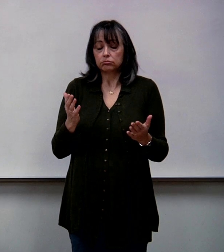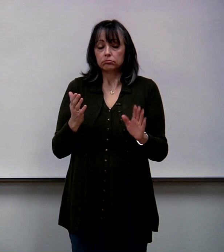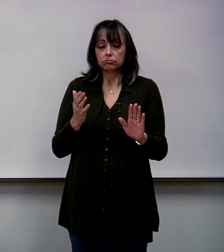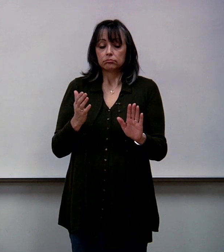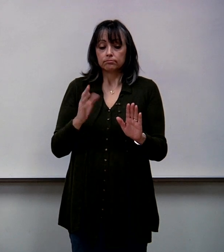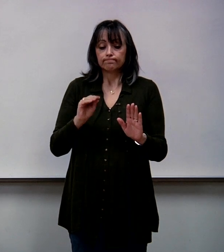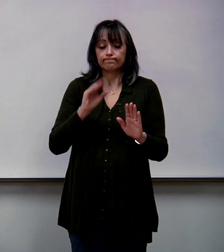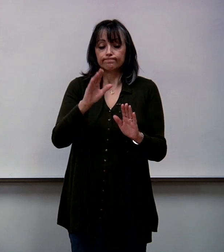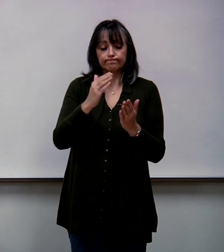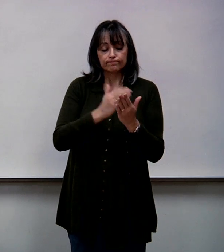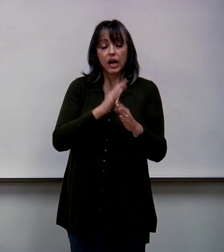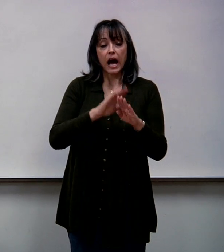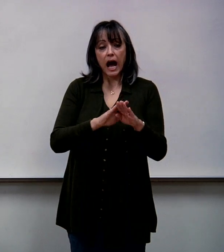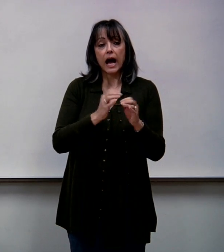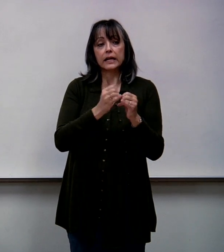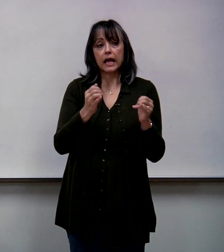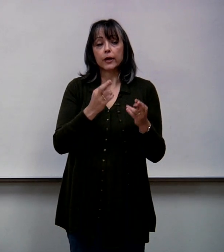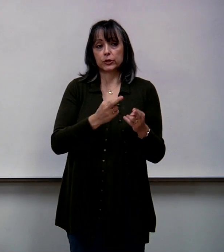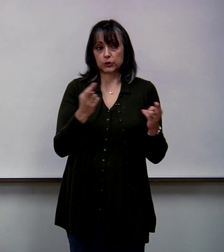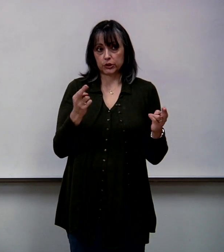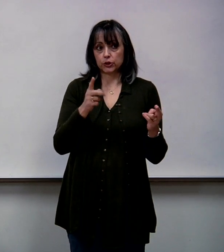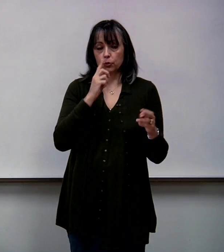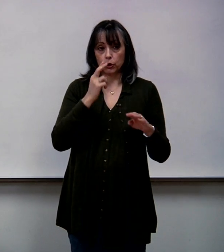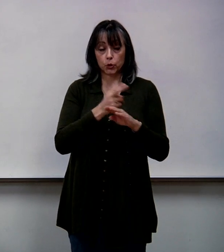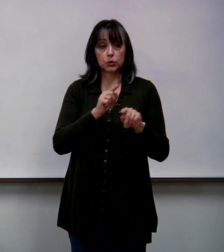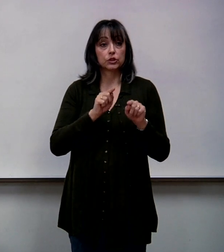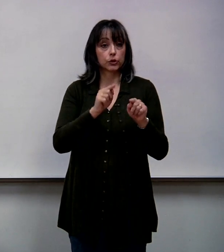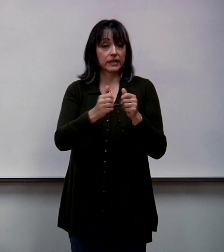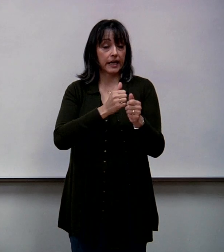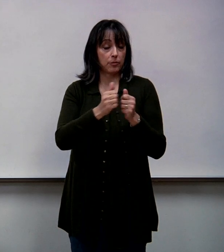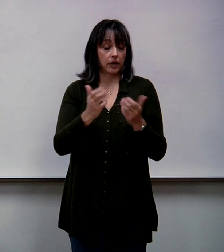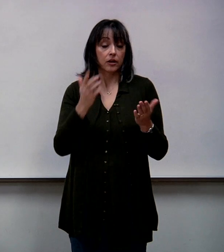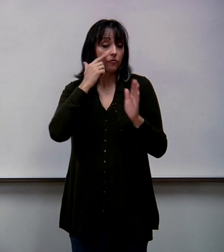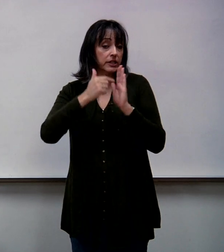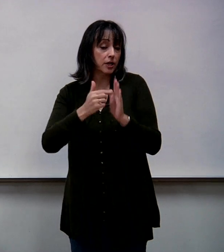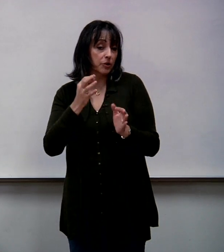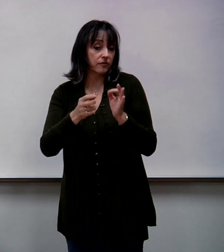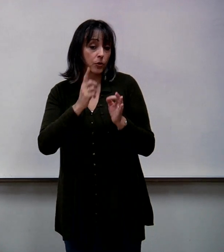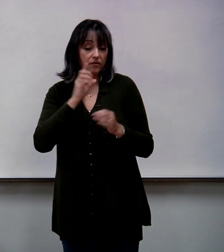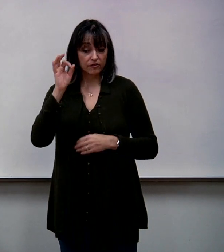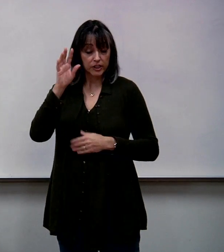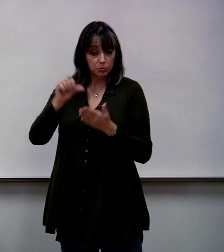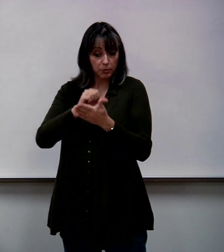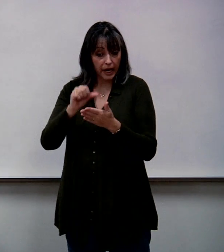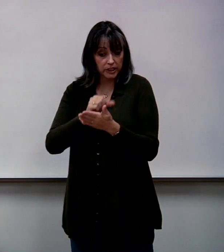is submitting a list of online campaigning resources that you plan to use during your campaign. For example if you have a campaign Facebook page, if you have set up a